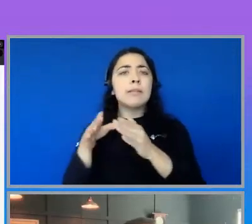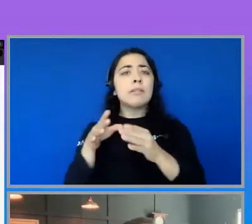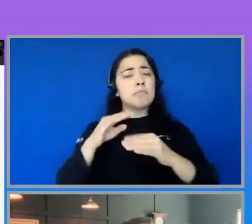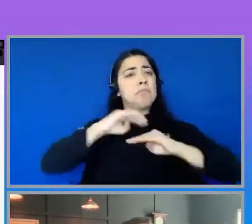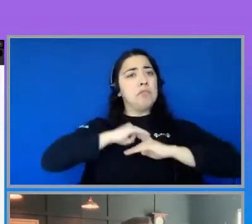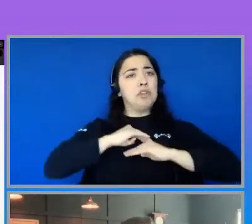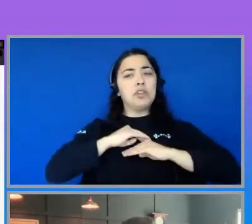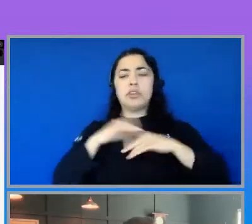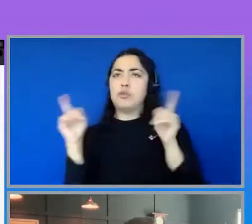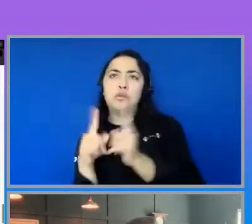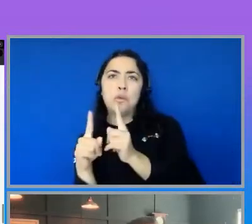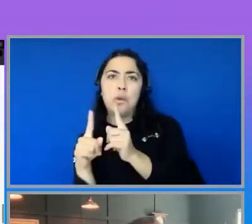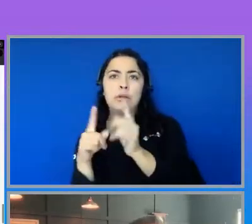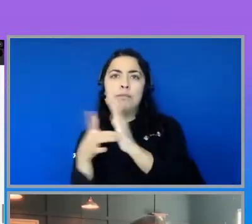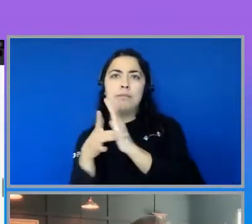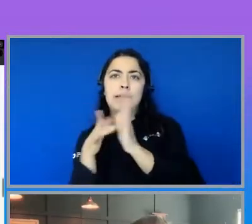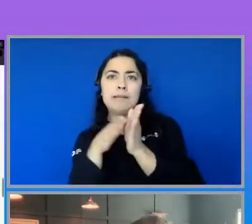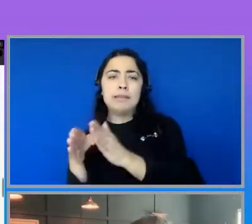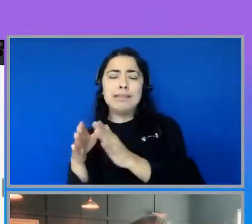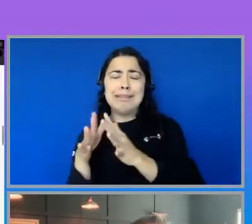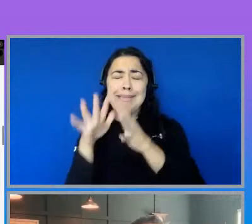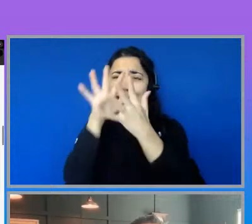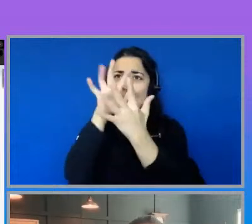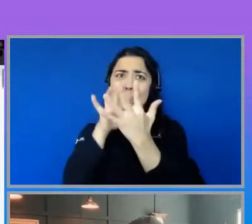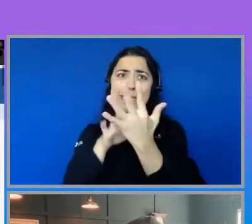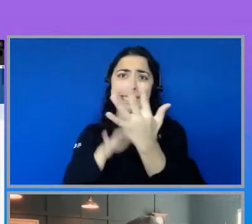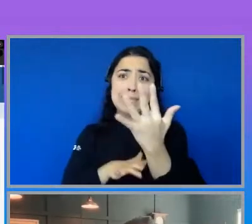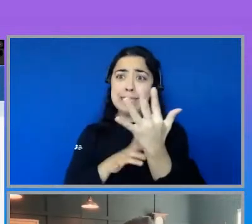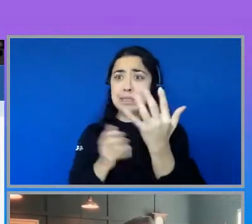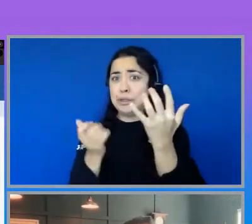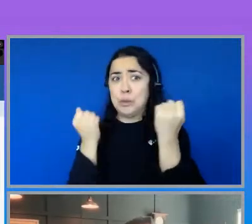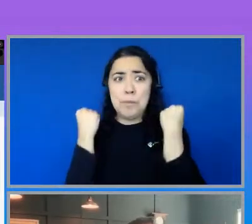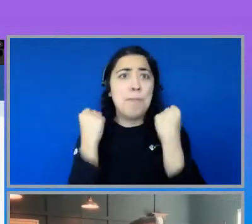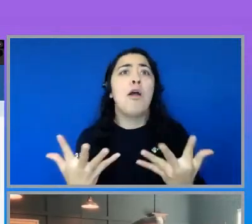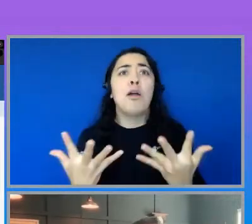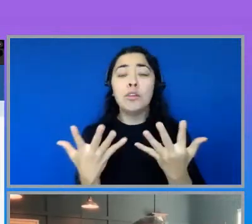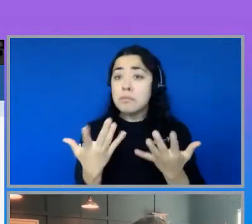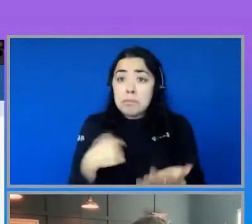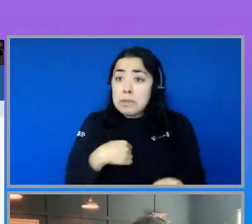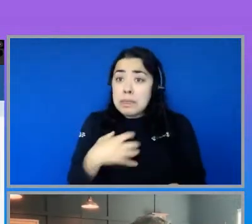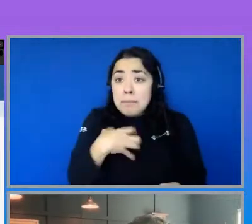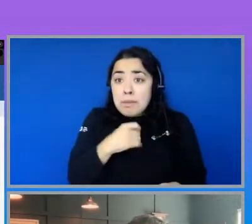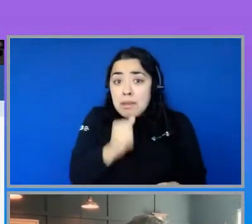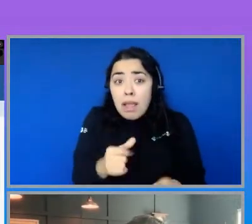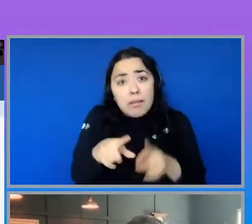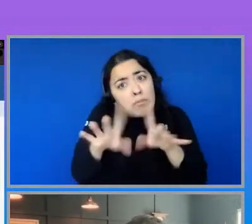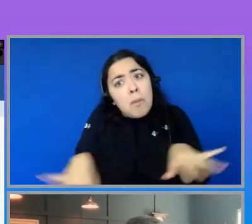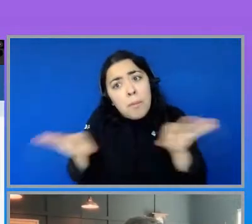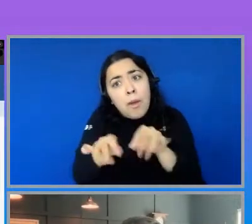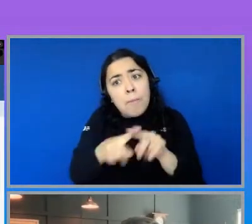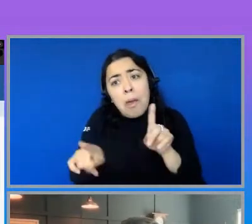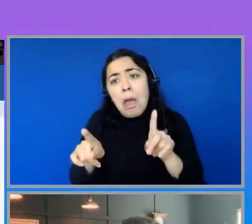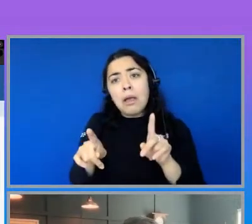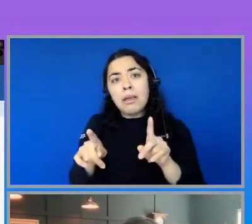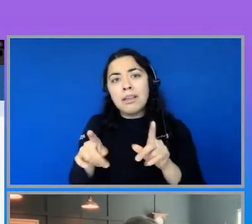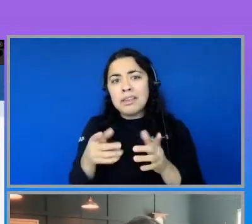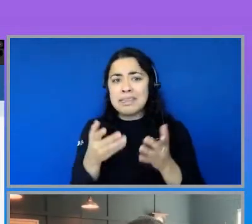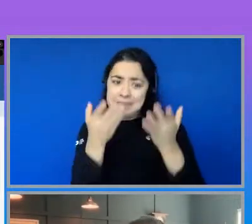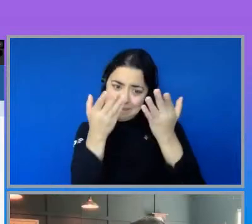alternative techniques. There's so much and I'm not complaining. It's all important. But it's okay to say that this can feel